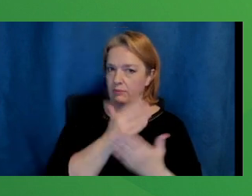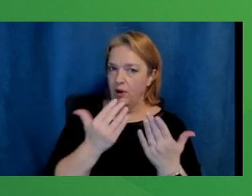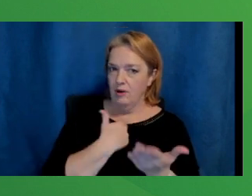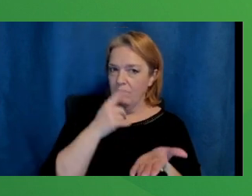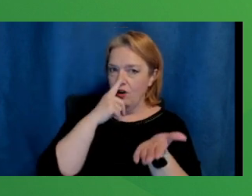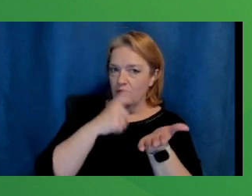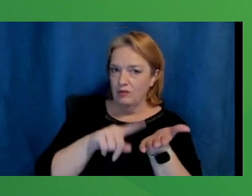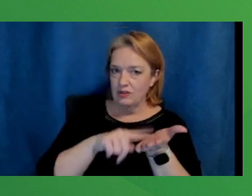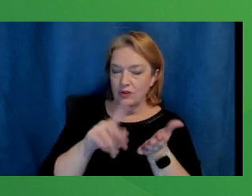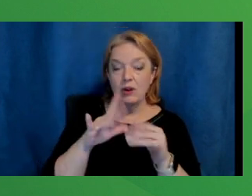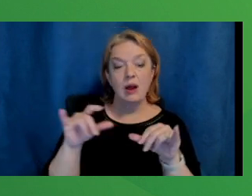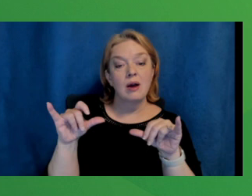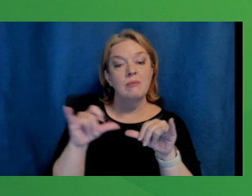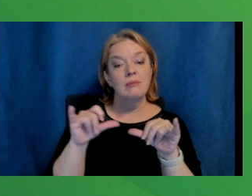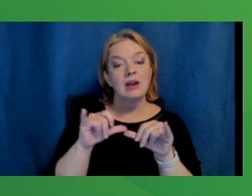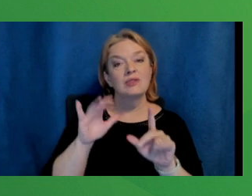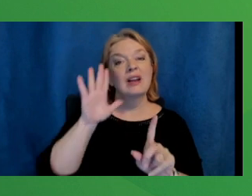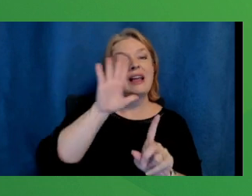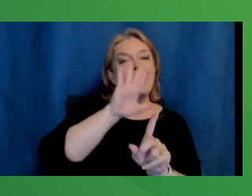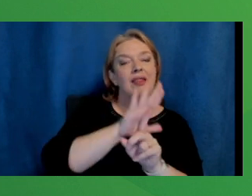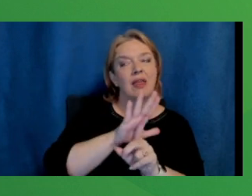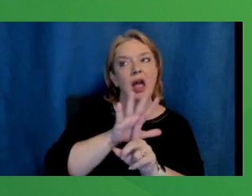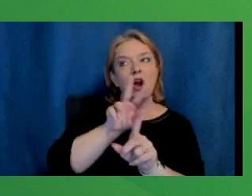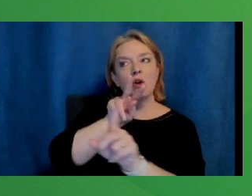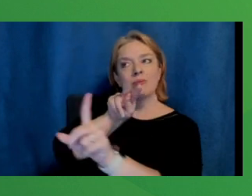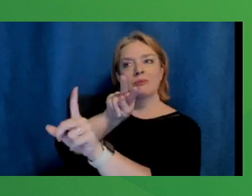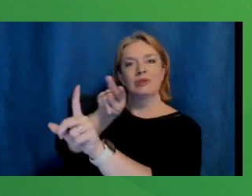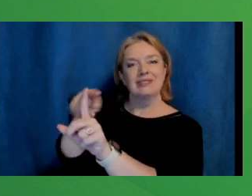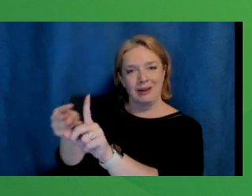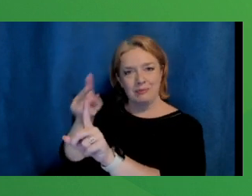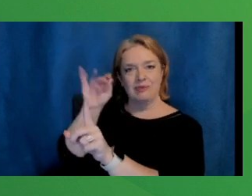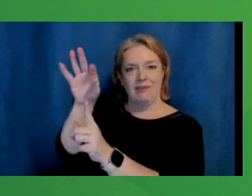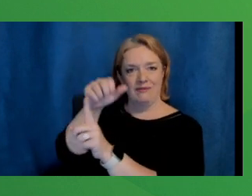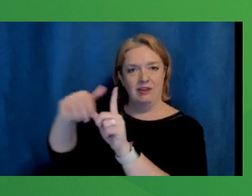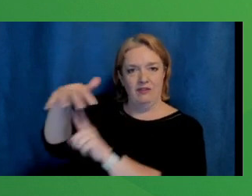environmental perceptions. What perceptions do students have regarding the environment?